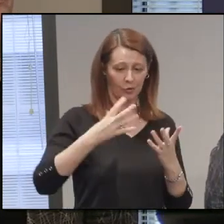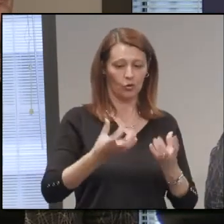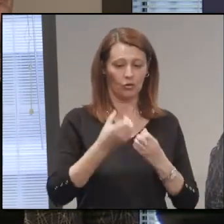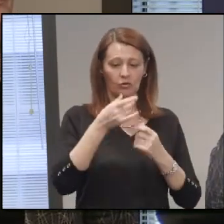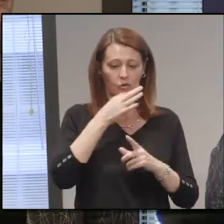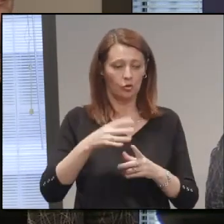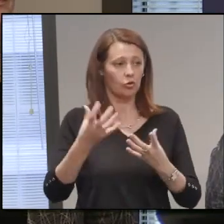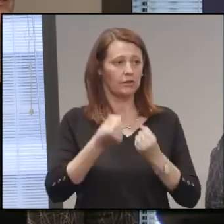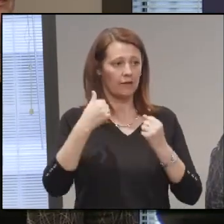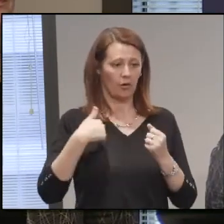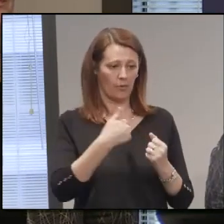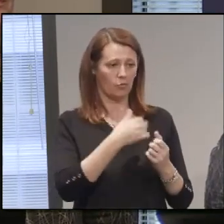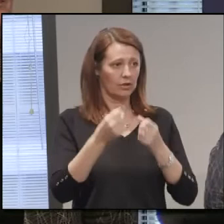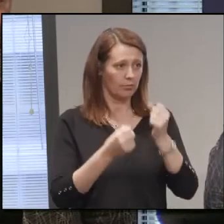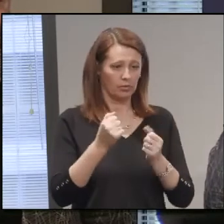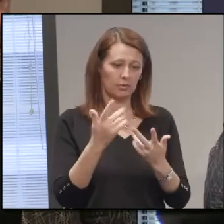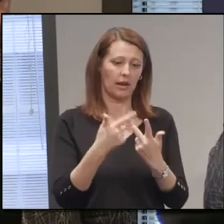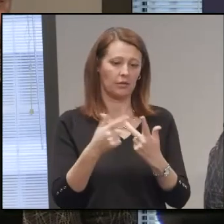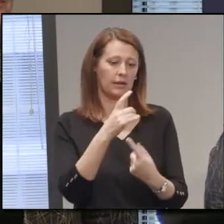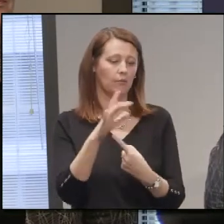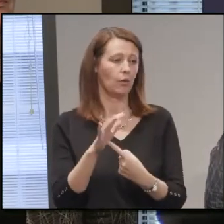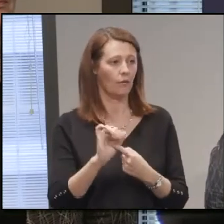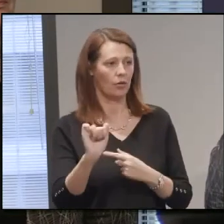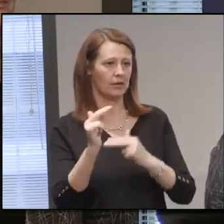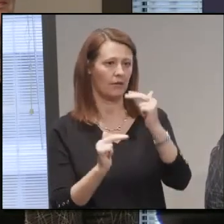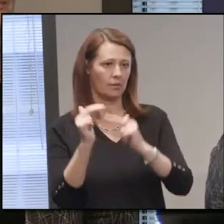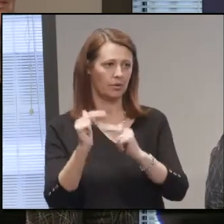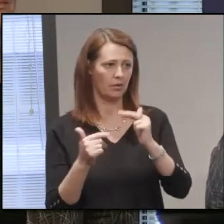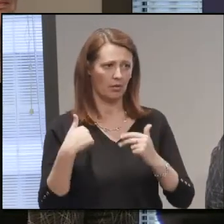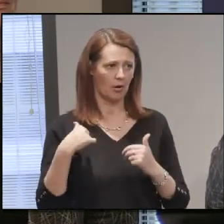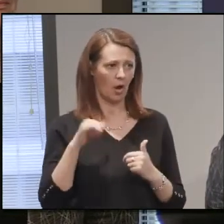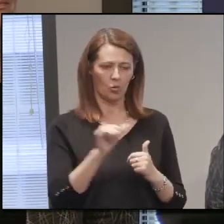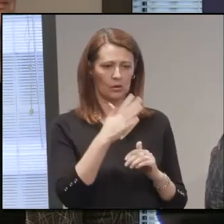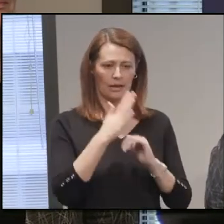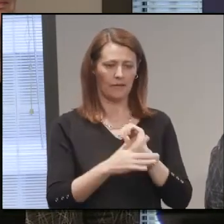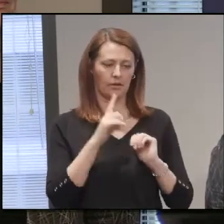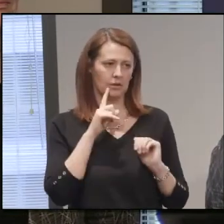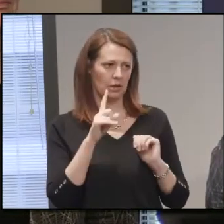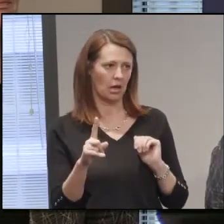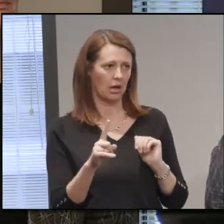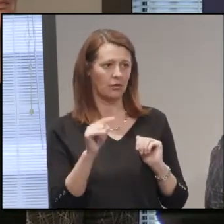were very important to their development, and I would never suggest that women not